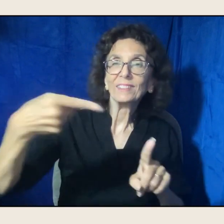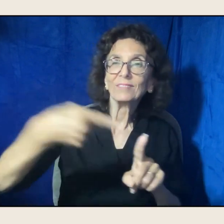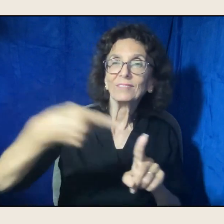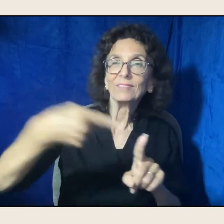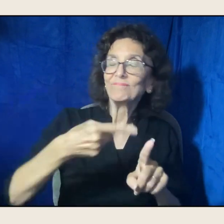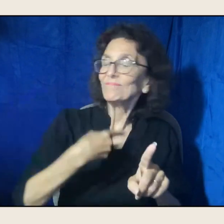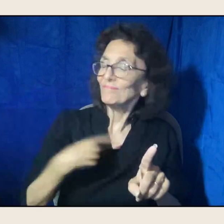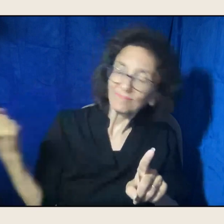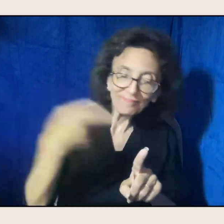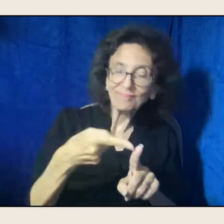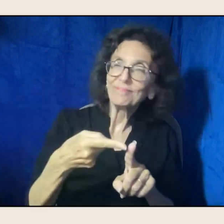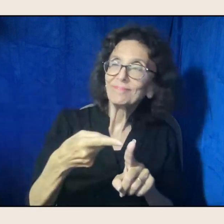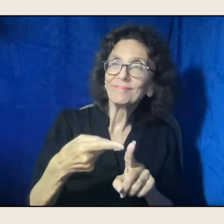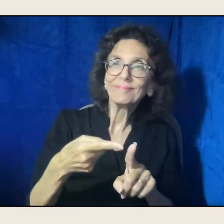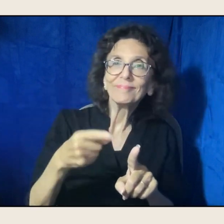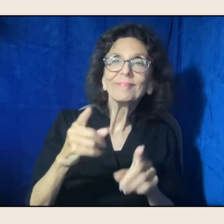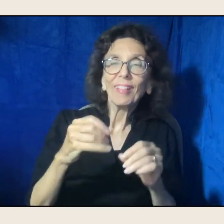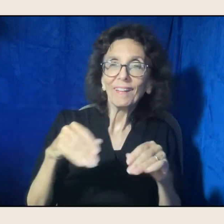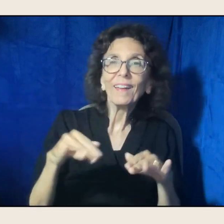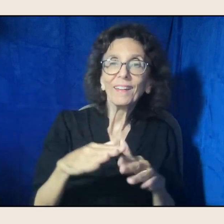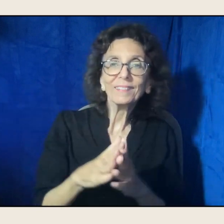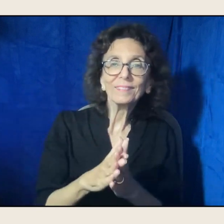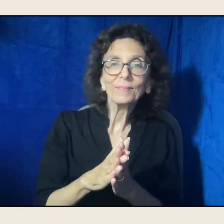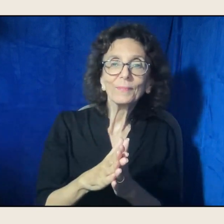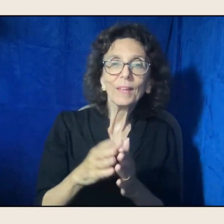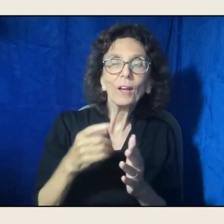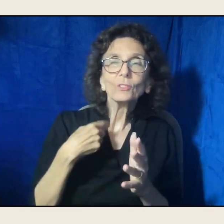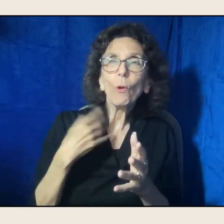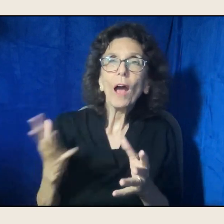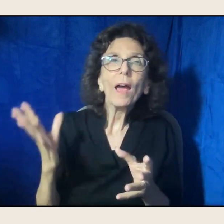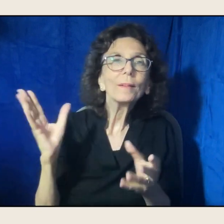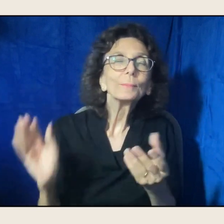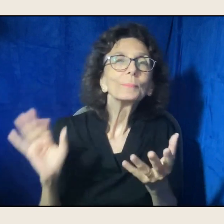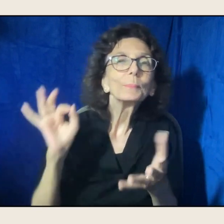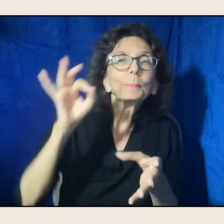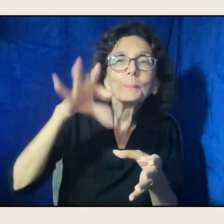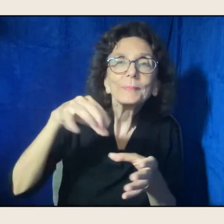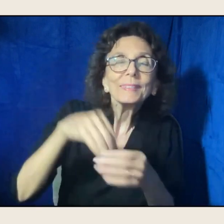So using sound, using kind of an immersive environment,